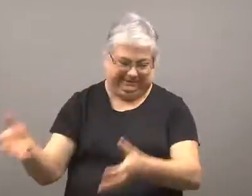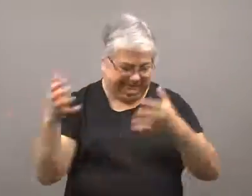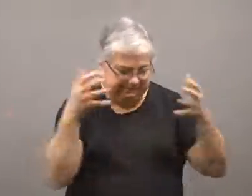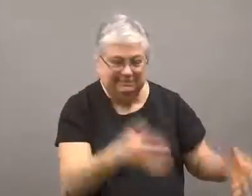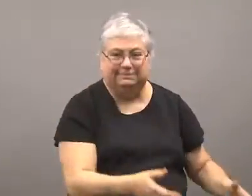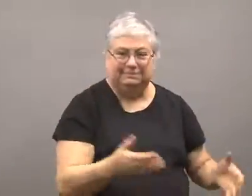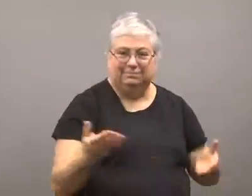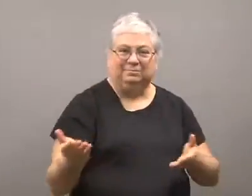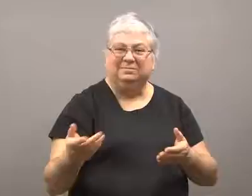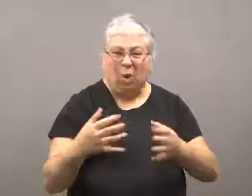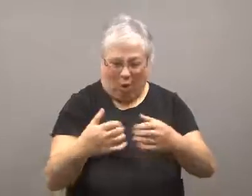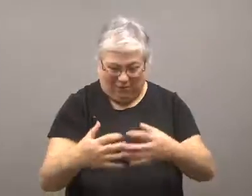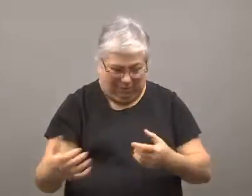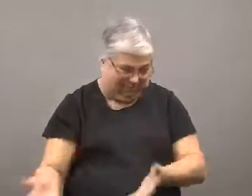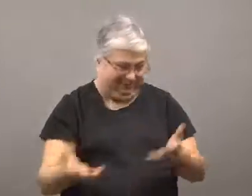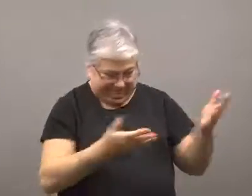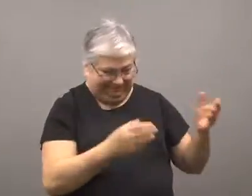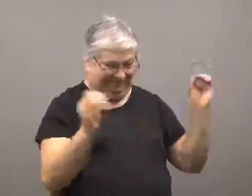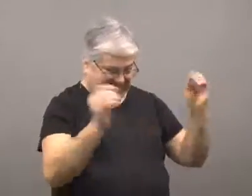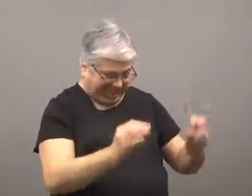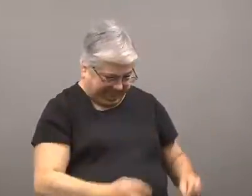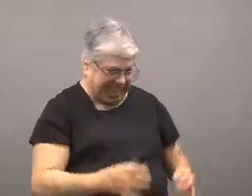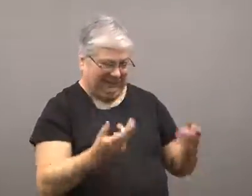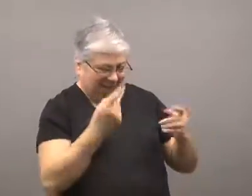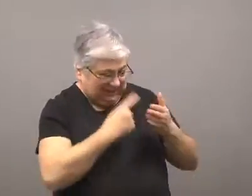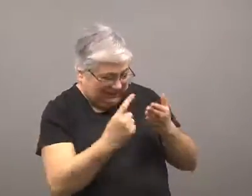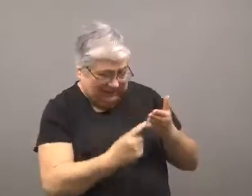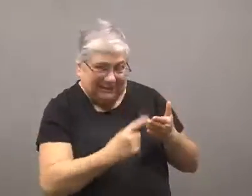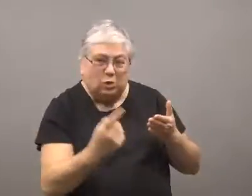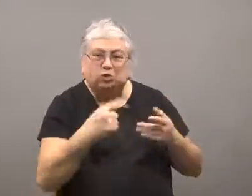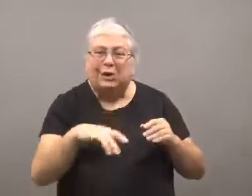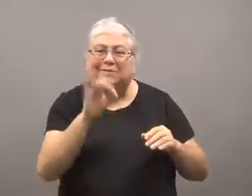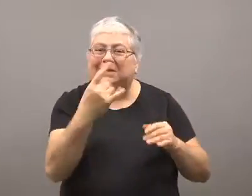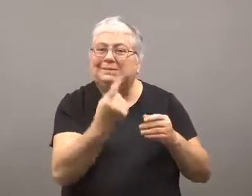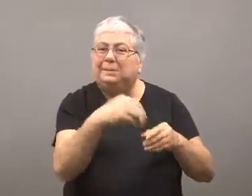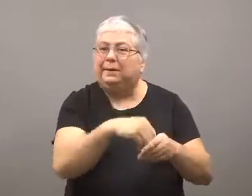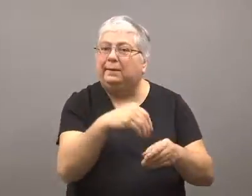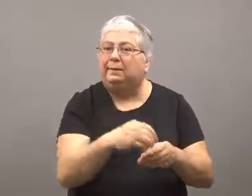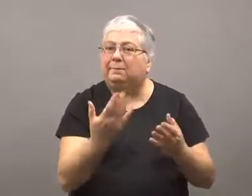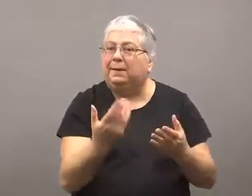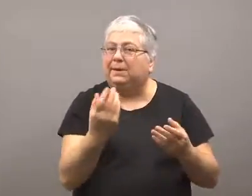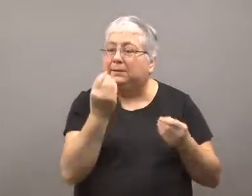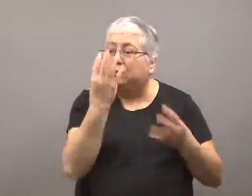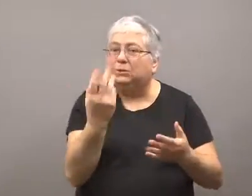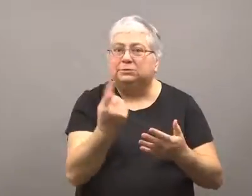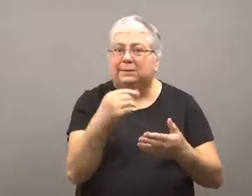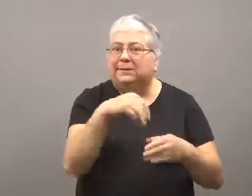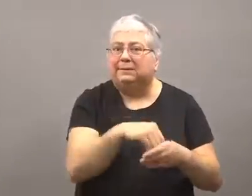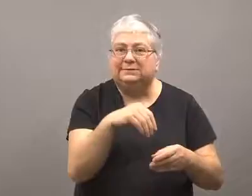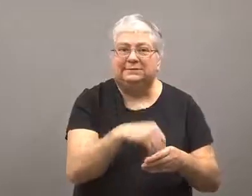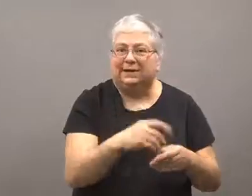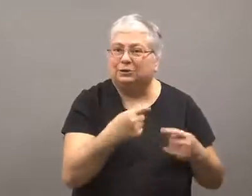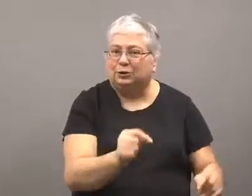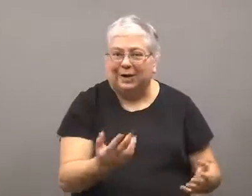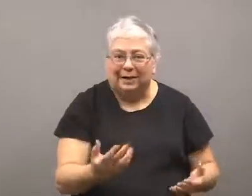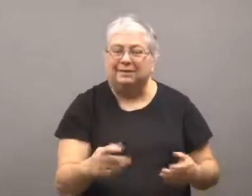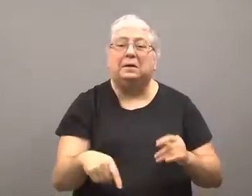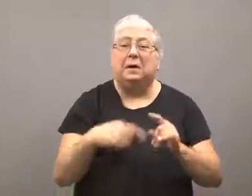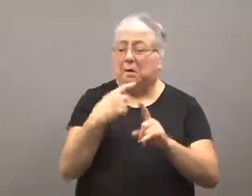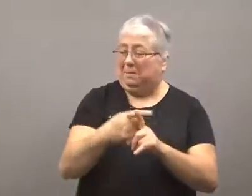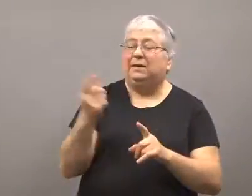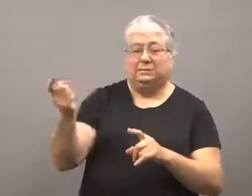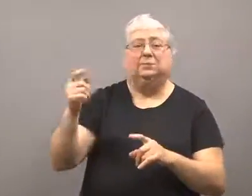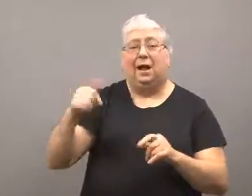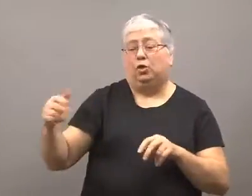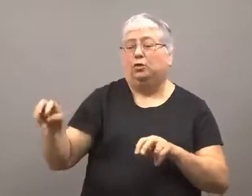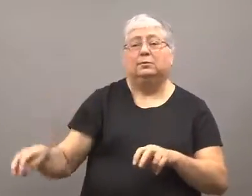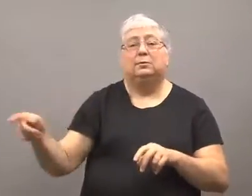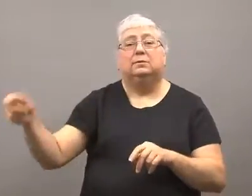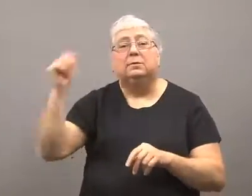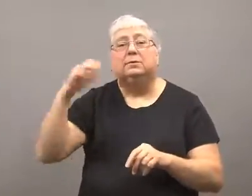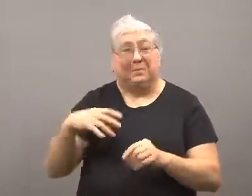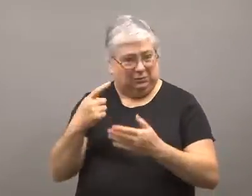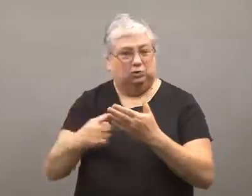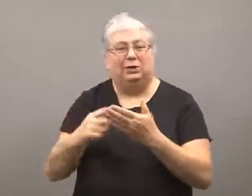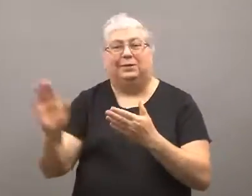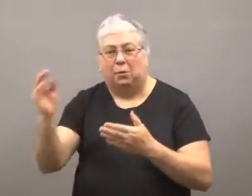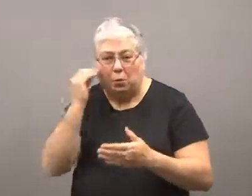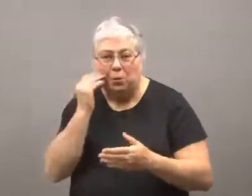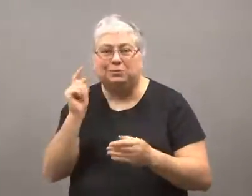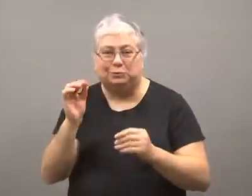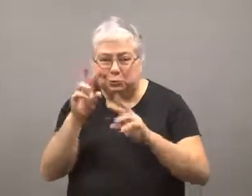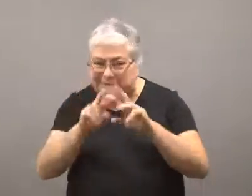was dismantled, removed and reassembled to search for information in it.